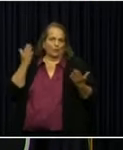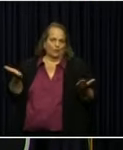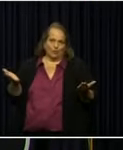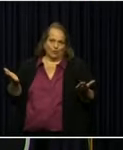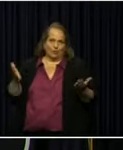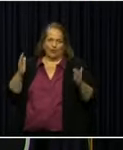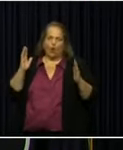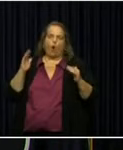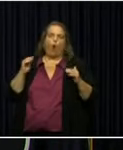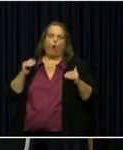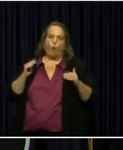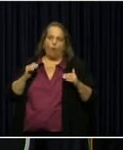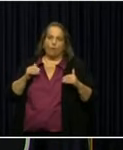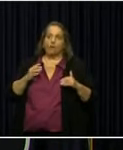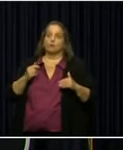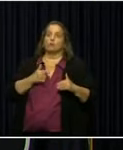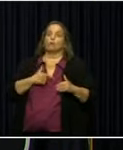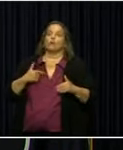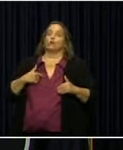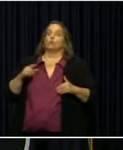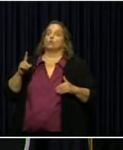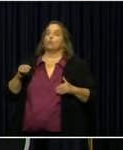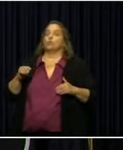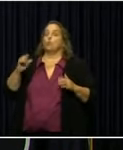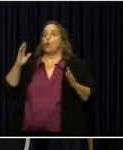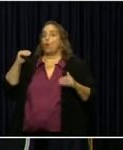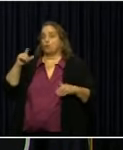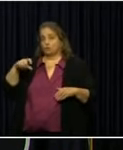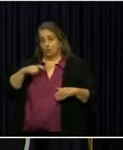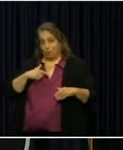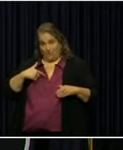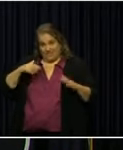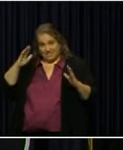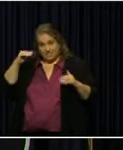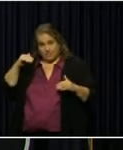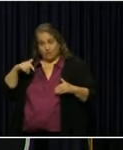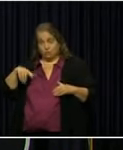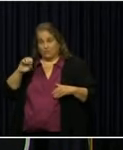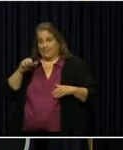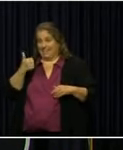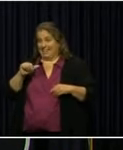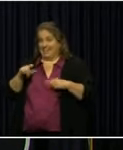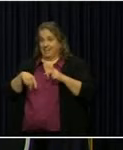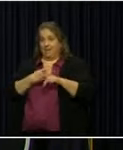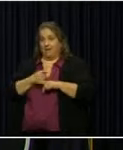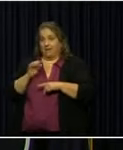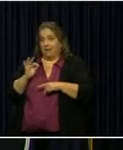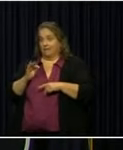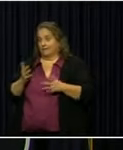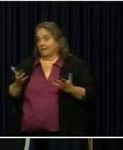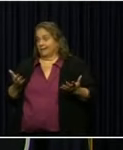QUARANTINE. THAT IS SOMETHING THAT NONE OF US HAVE LIVED THROUGH BUT IT WOULD BE VERY DIFFERENT THAN WHAT WE'VE LIVED THROUGH RIGHT